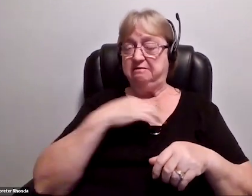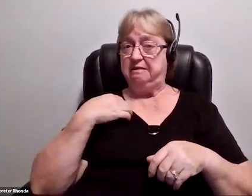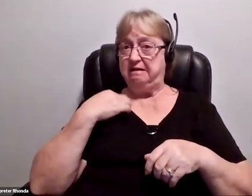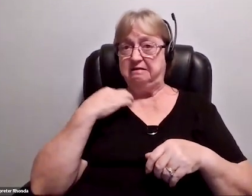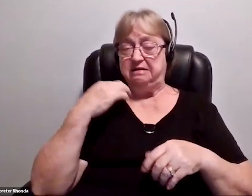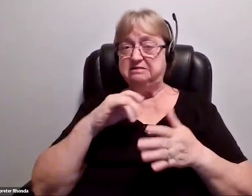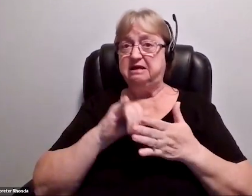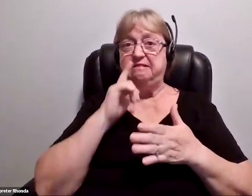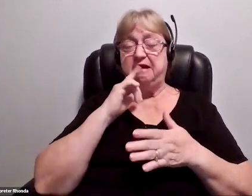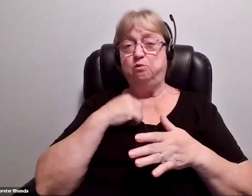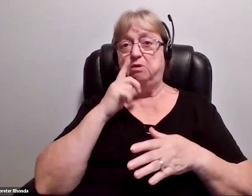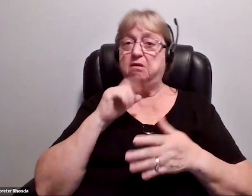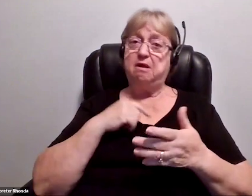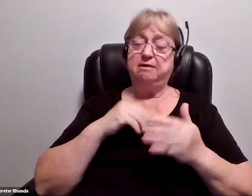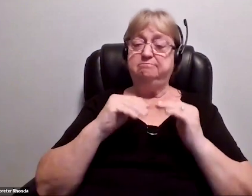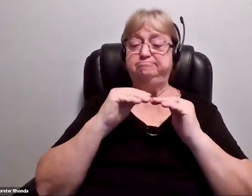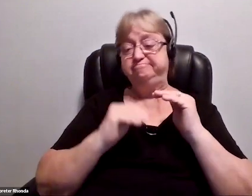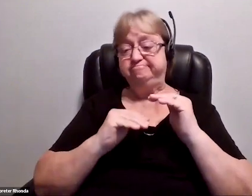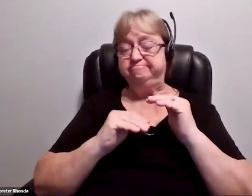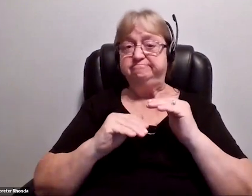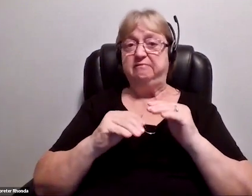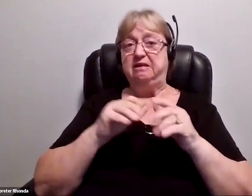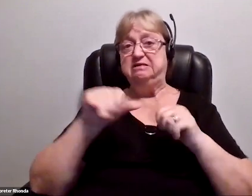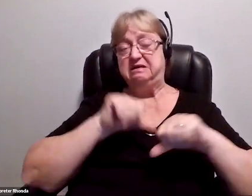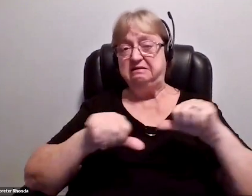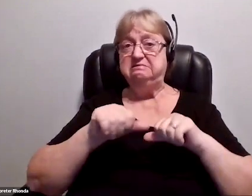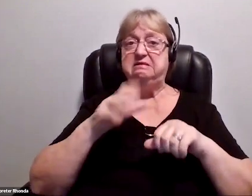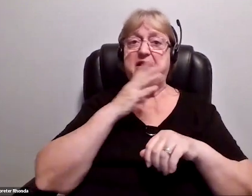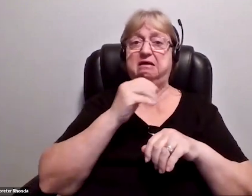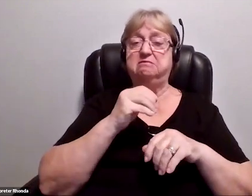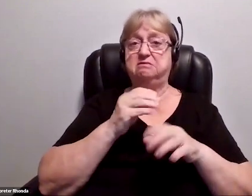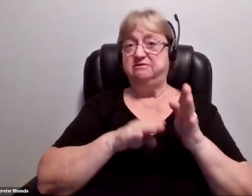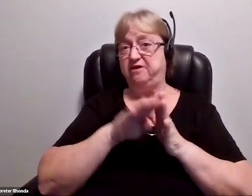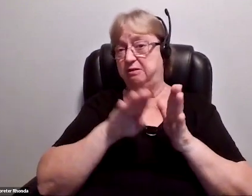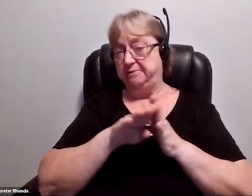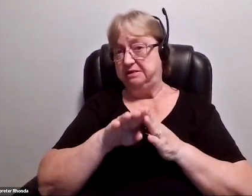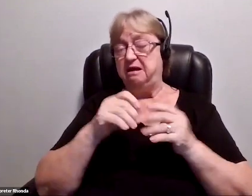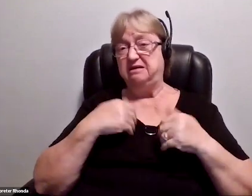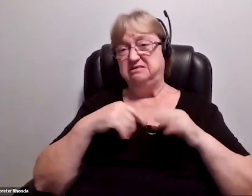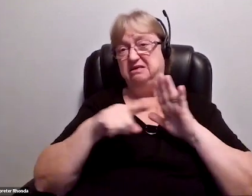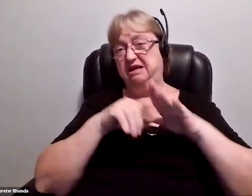and technological development processes of countries and has a negative impact on economy.